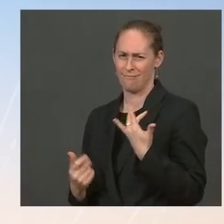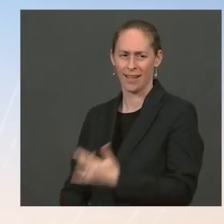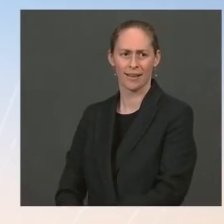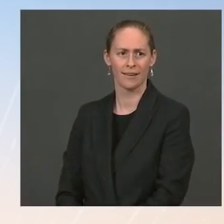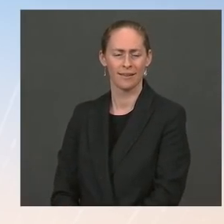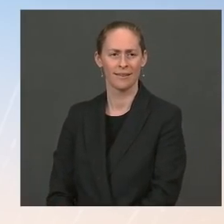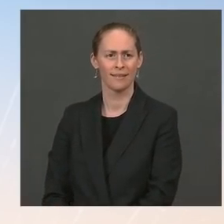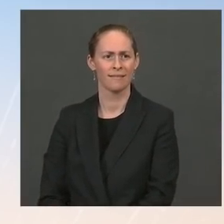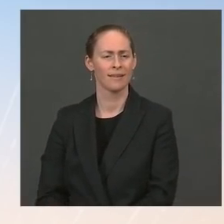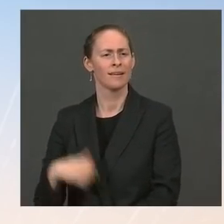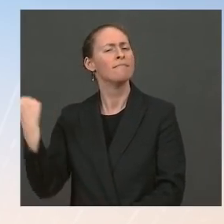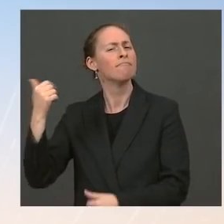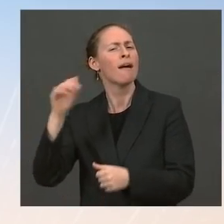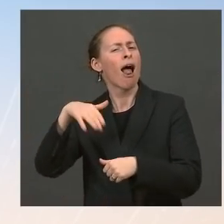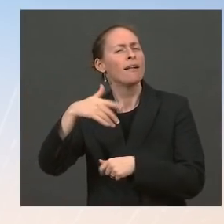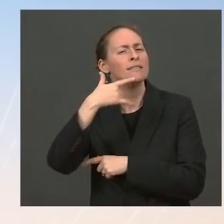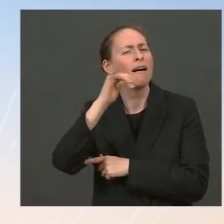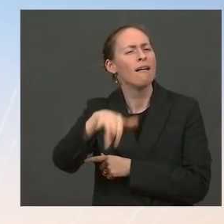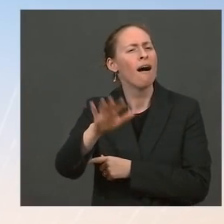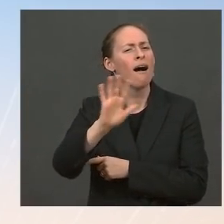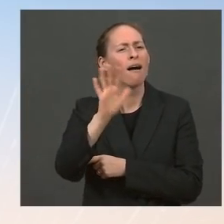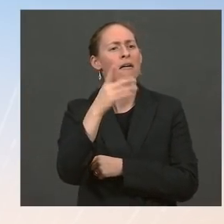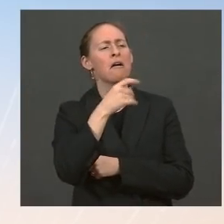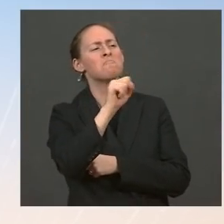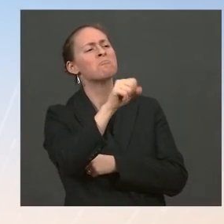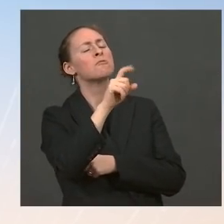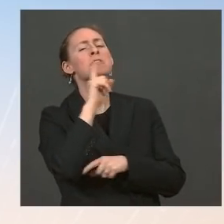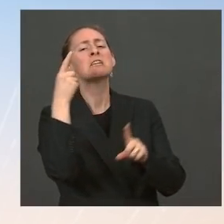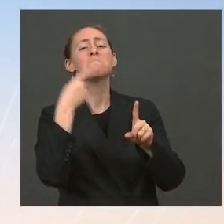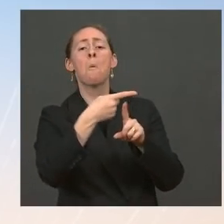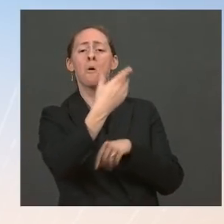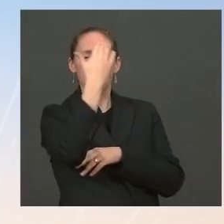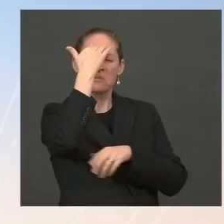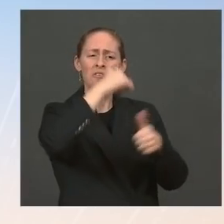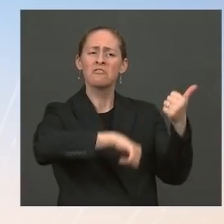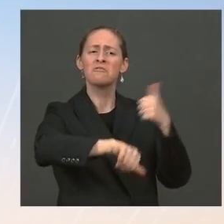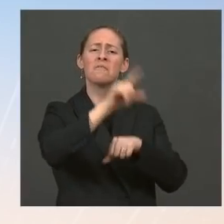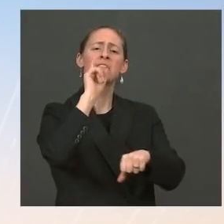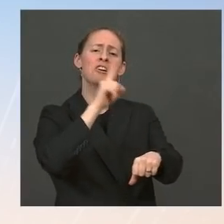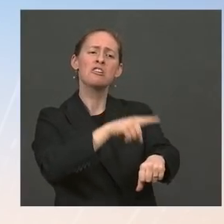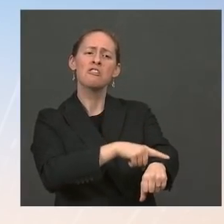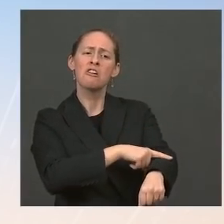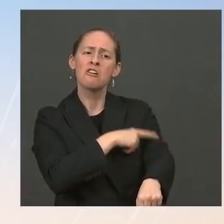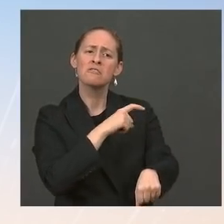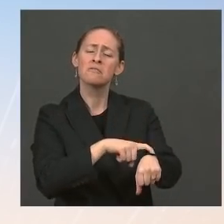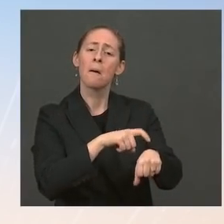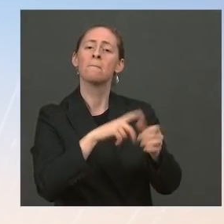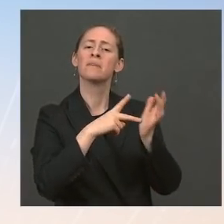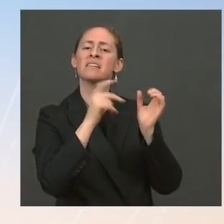someone he has known for some time, someone he can have candid relationships with. I can't speak for how the Chinese categorize